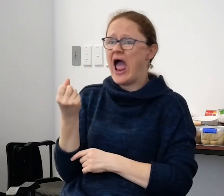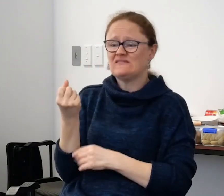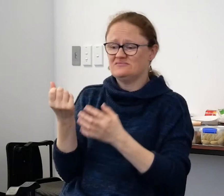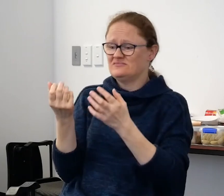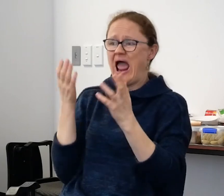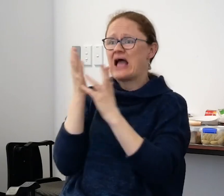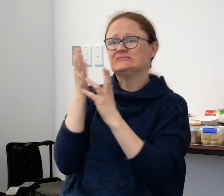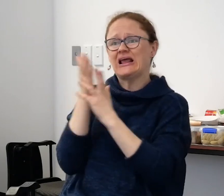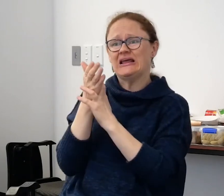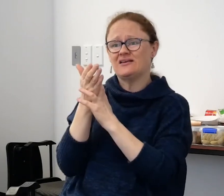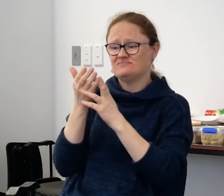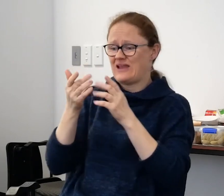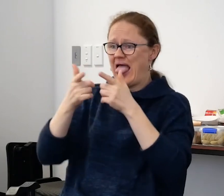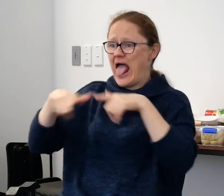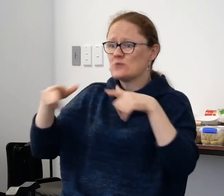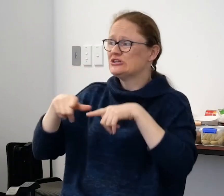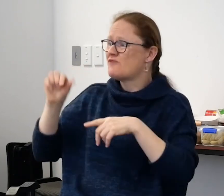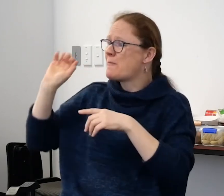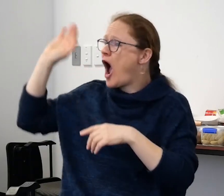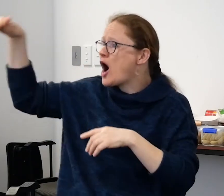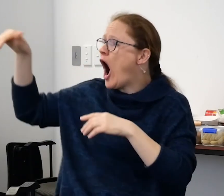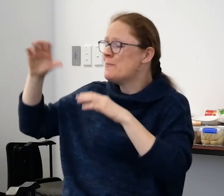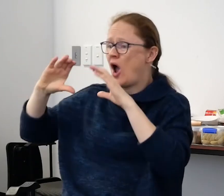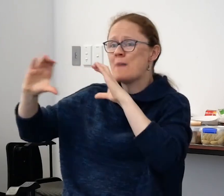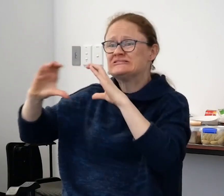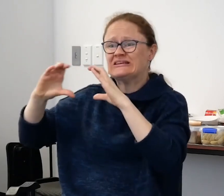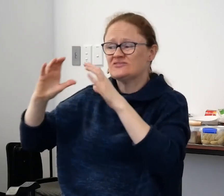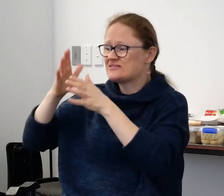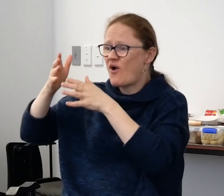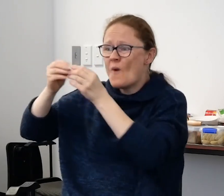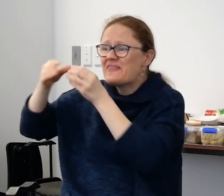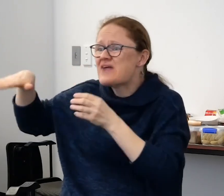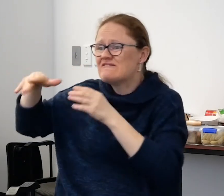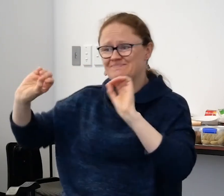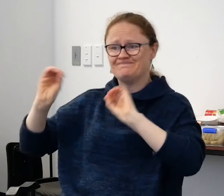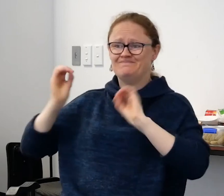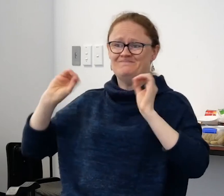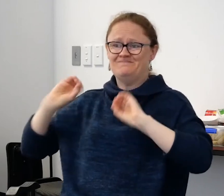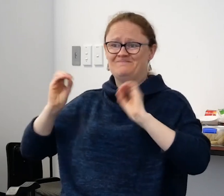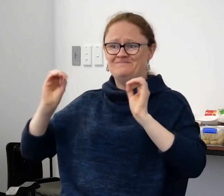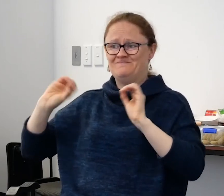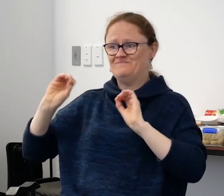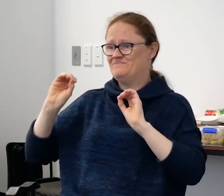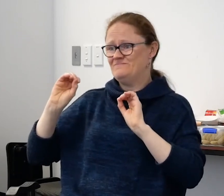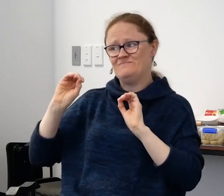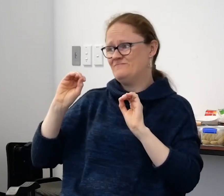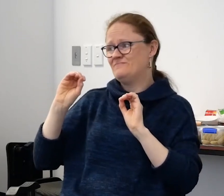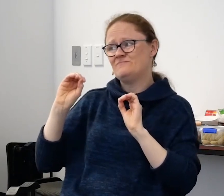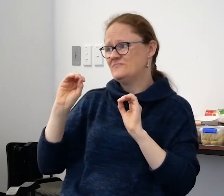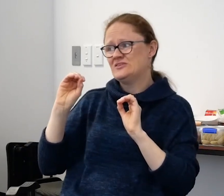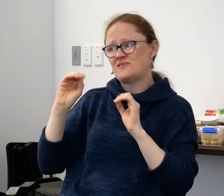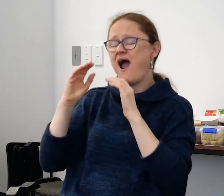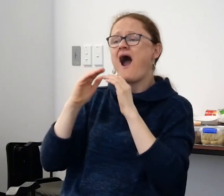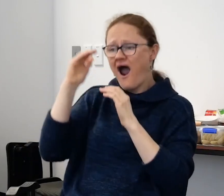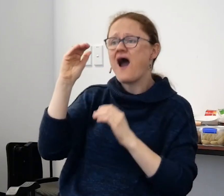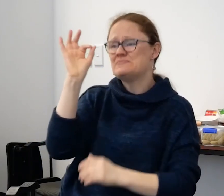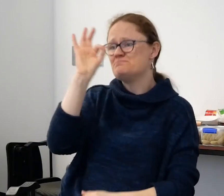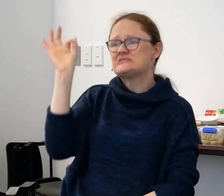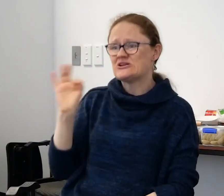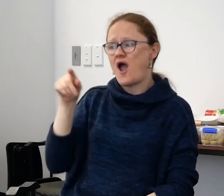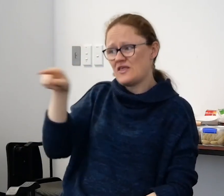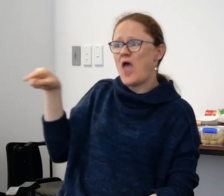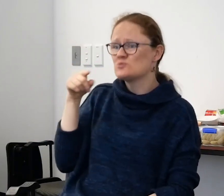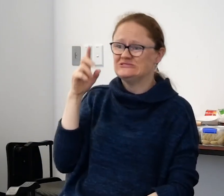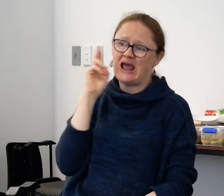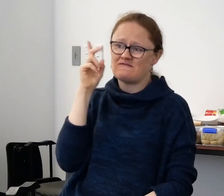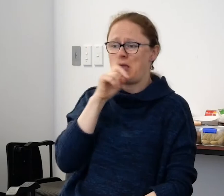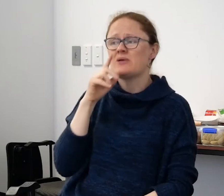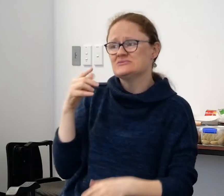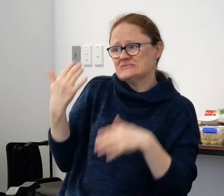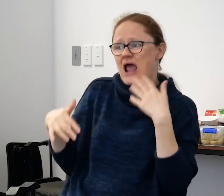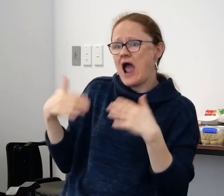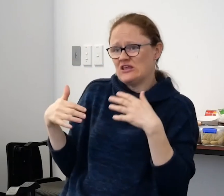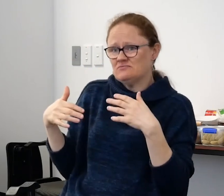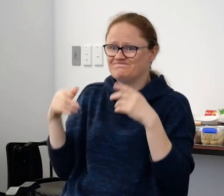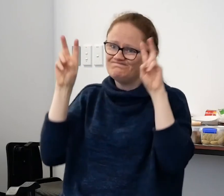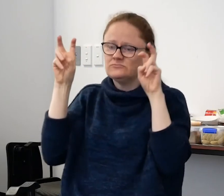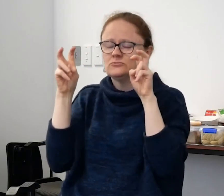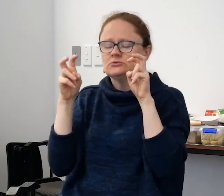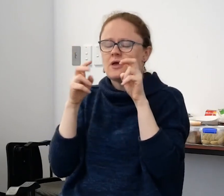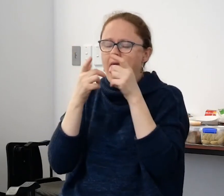A high percentage of Deaf people have low literacy skills